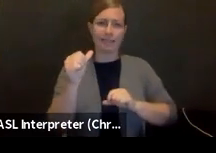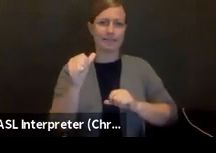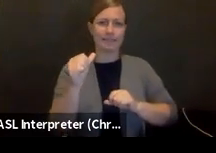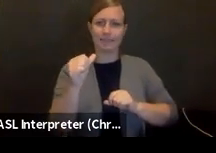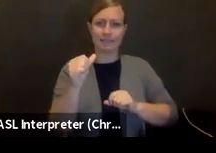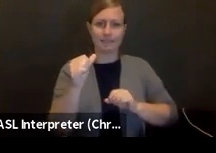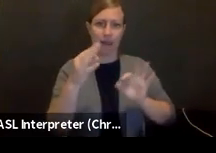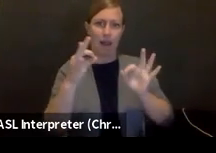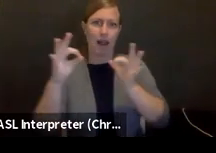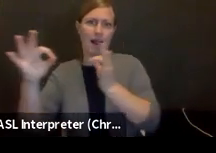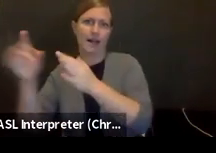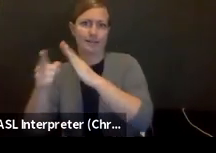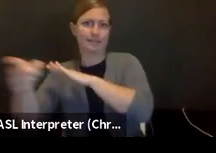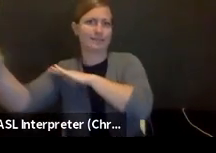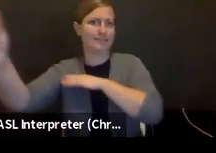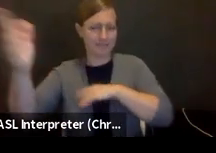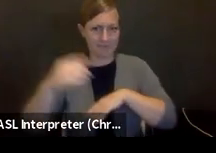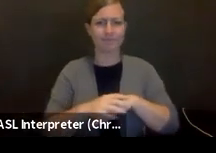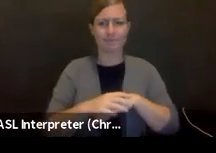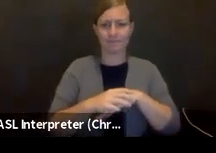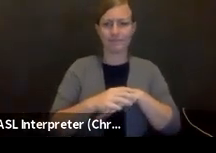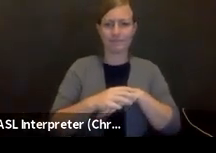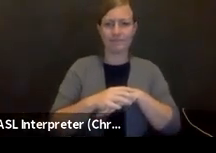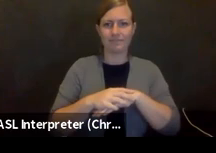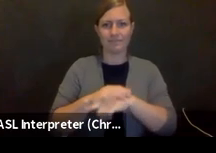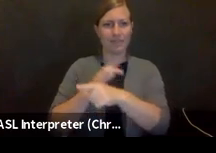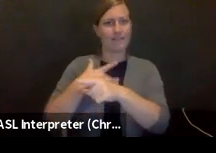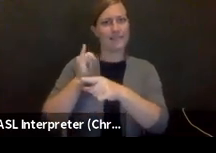ESD 189 - Amy Colburn: You know, going wherever else they might go ESD 112 --Kristina Wambold: Going gap internet rabbit. ESD 112 --Kristina Wambold: Hole.